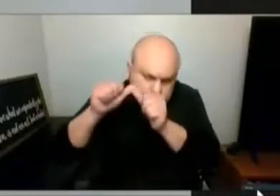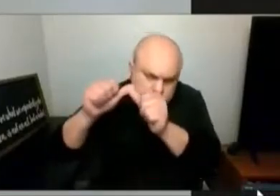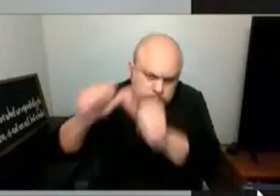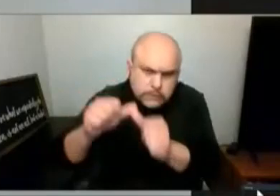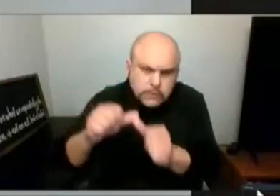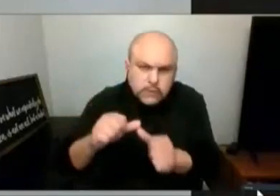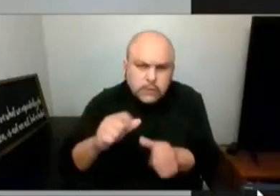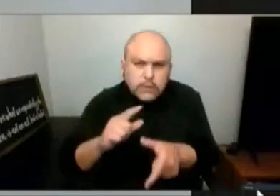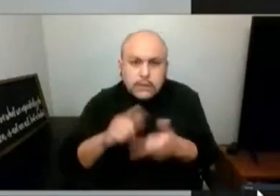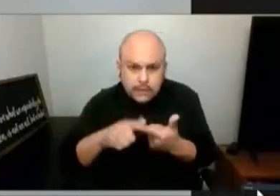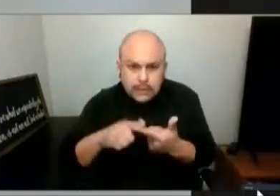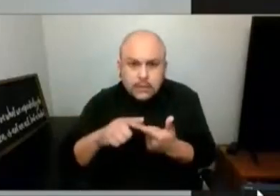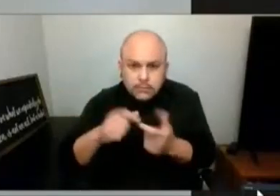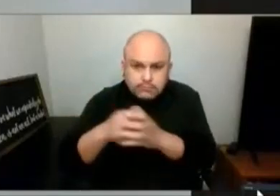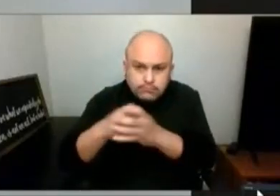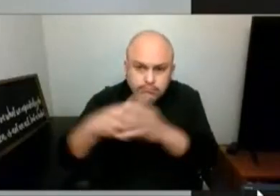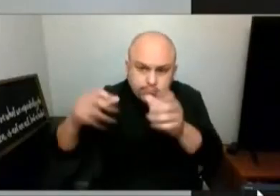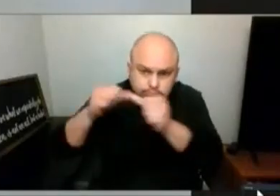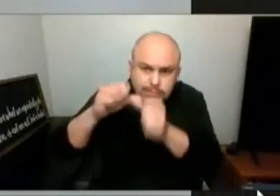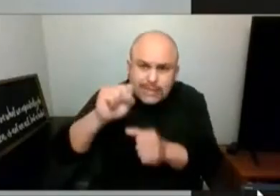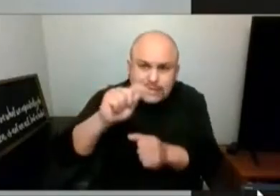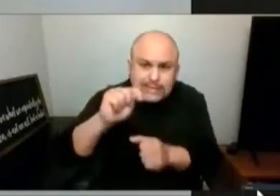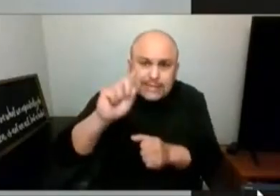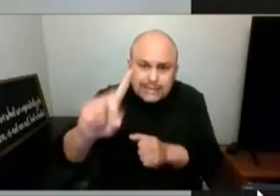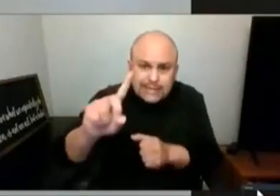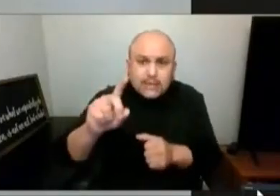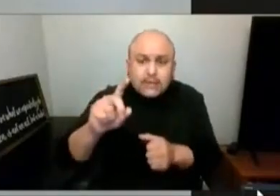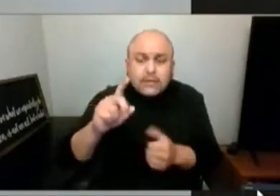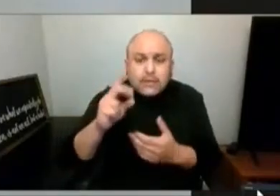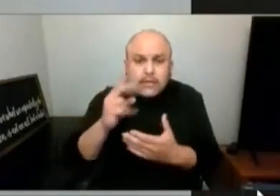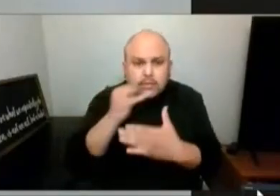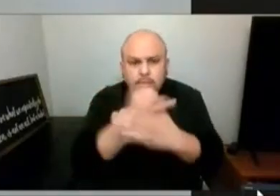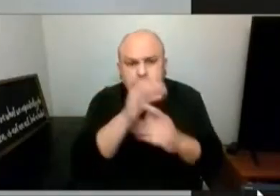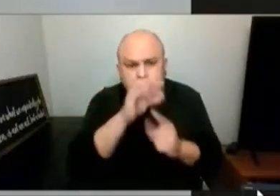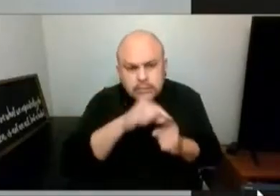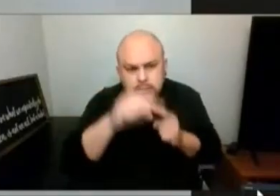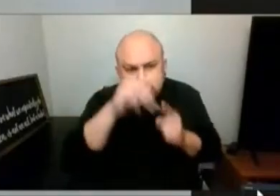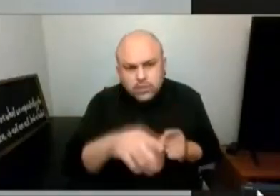And the STD intervention specialist, the directors can best sustainably --